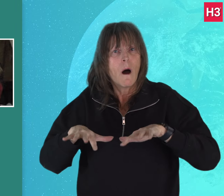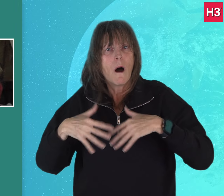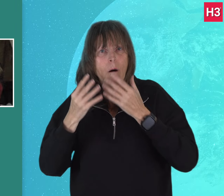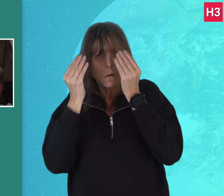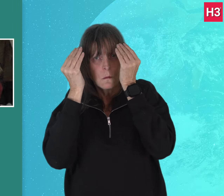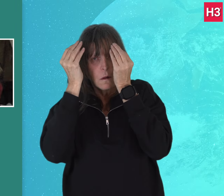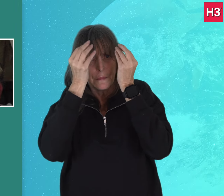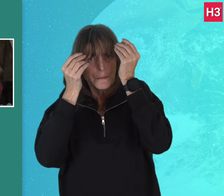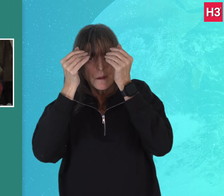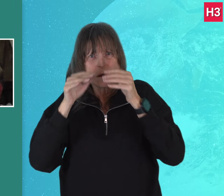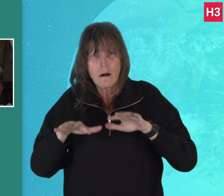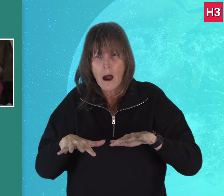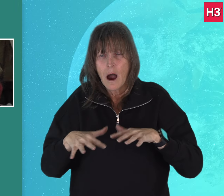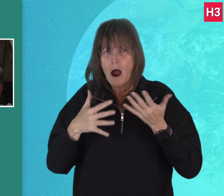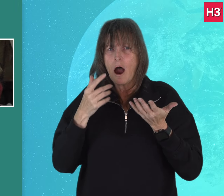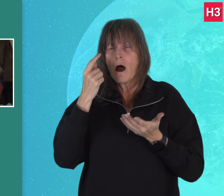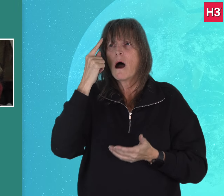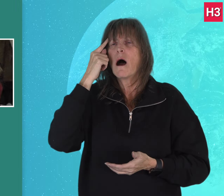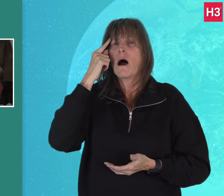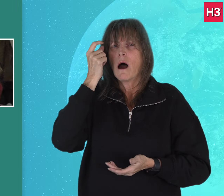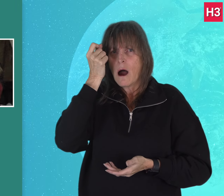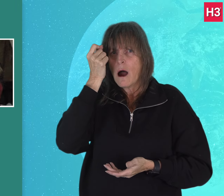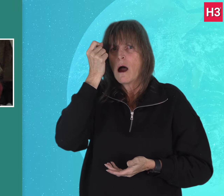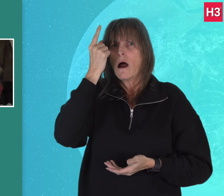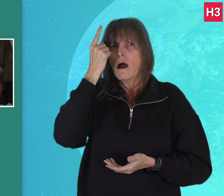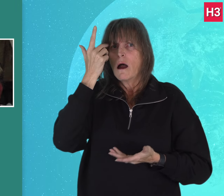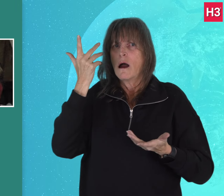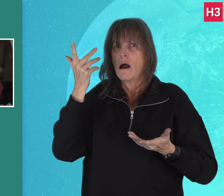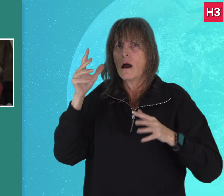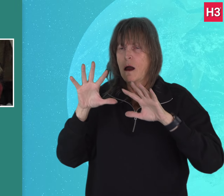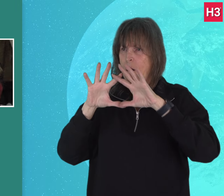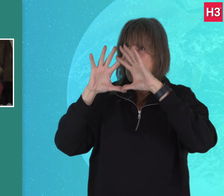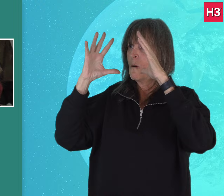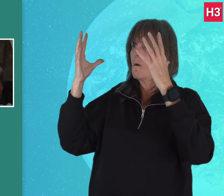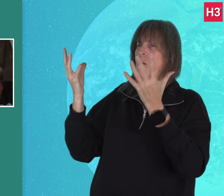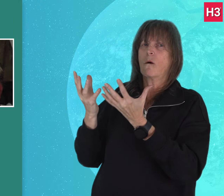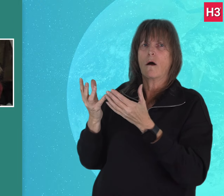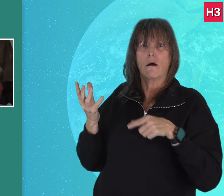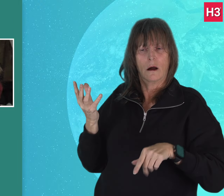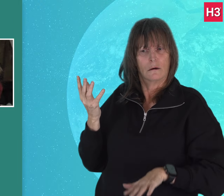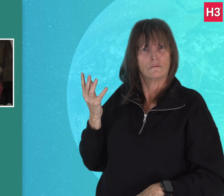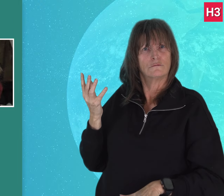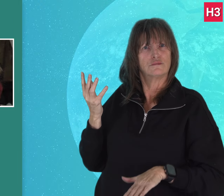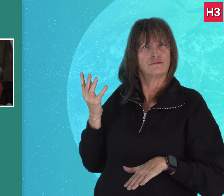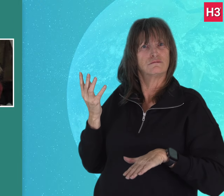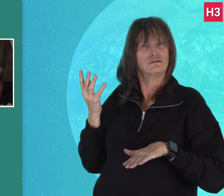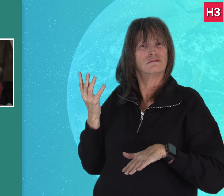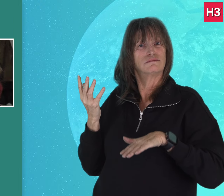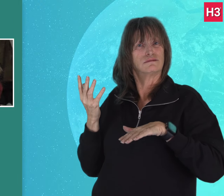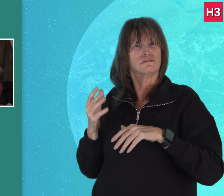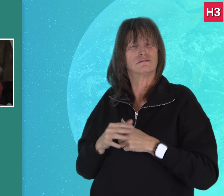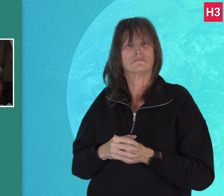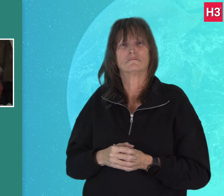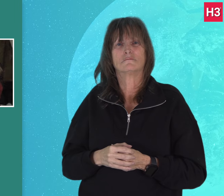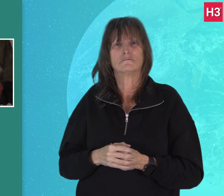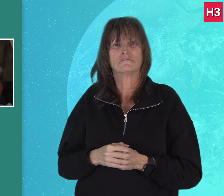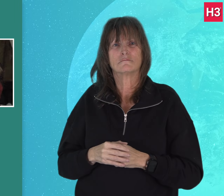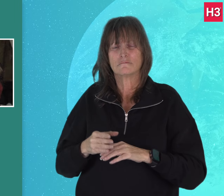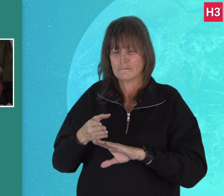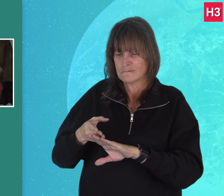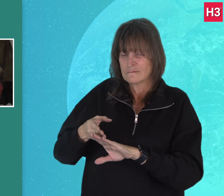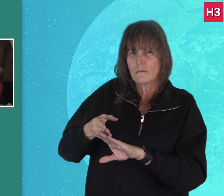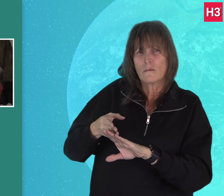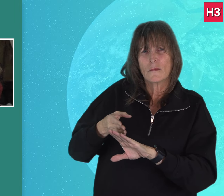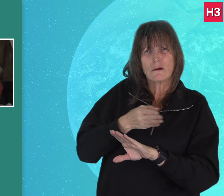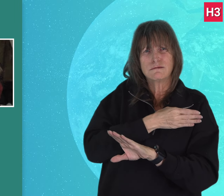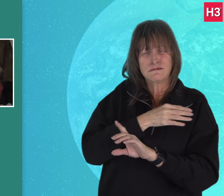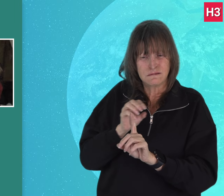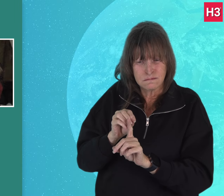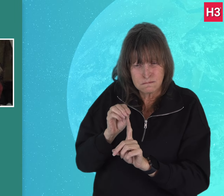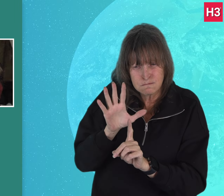help children learn to read, think, and understand the world as